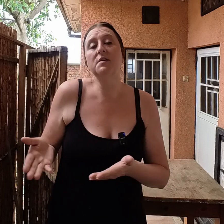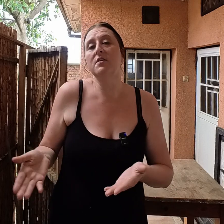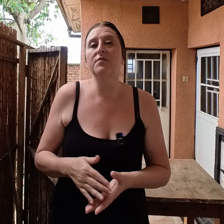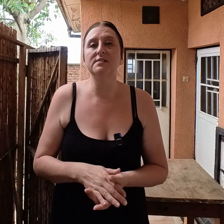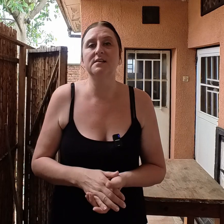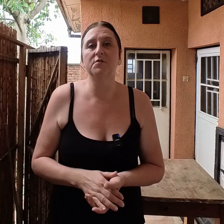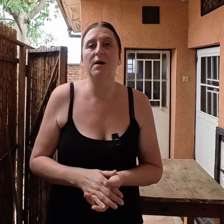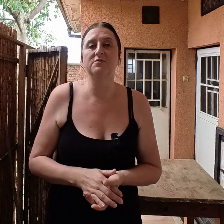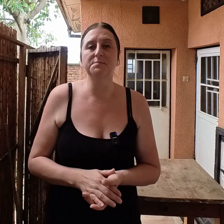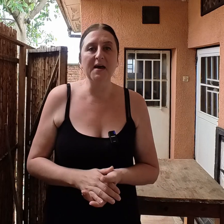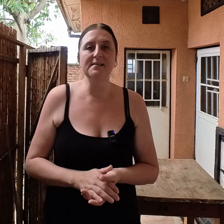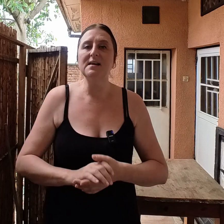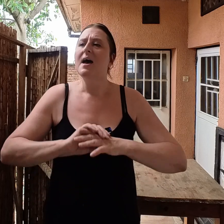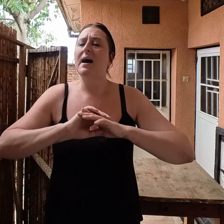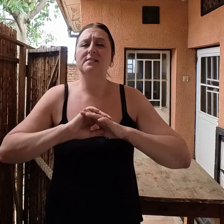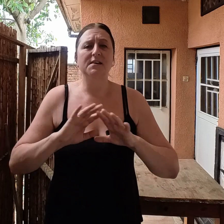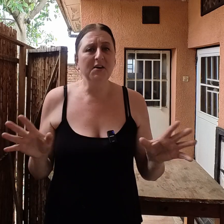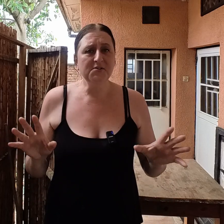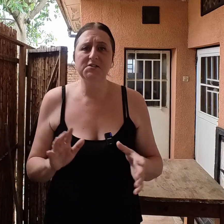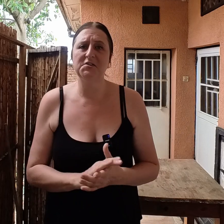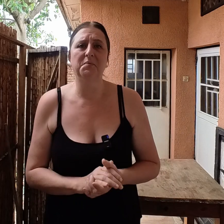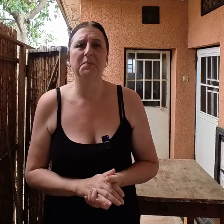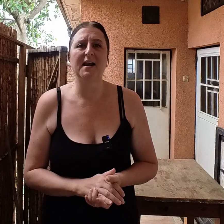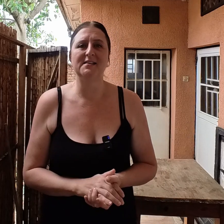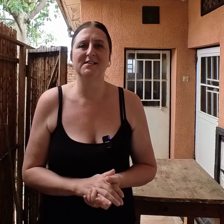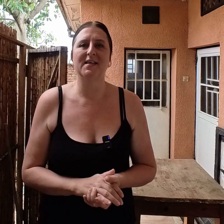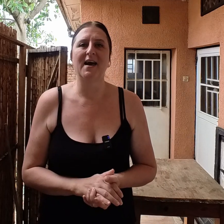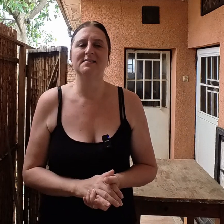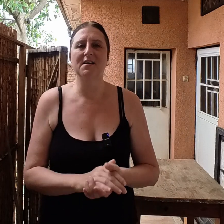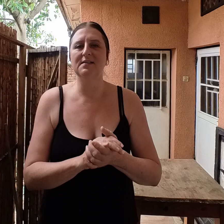where the University of Rwanda is based, and there's a huge student population there. So,